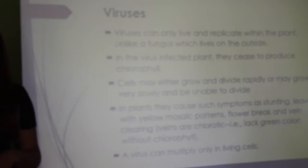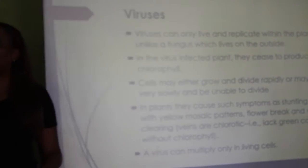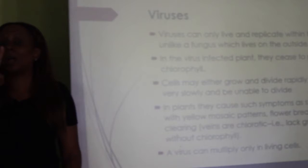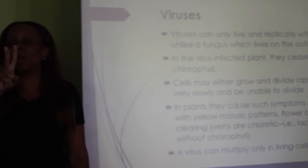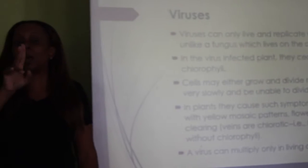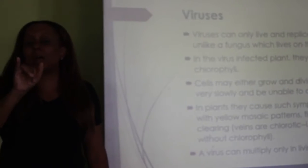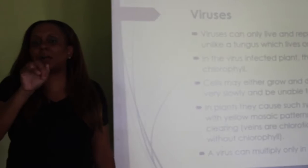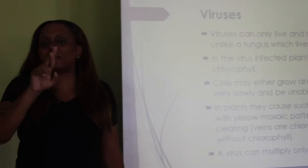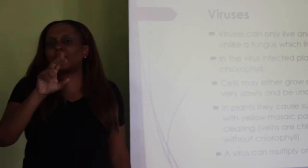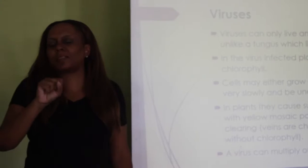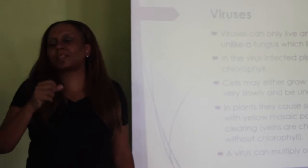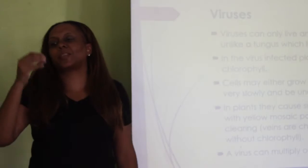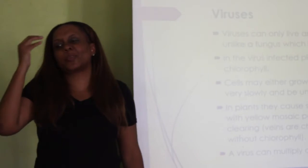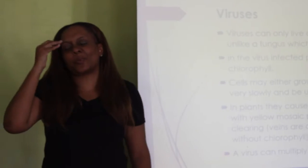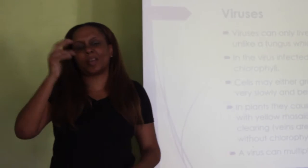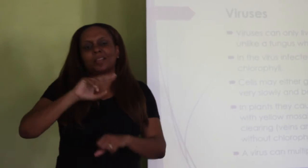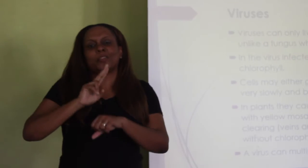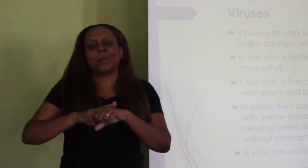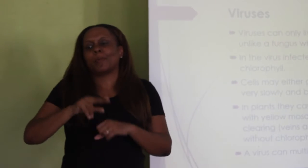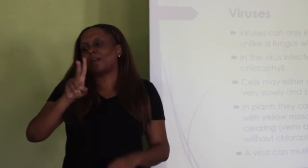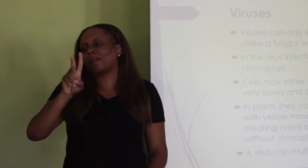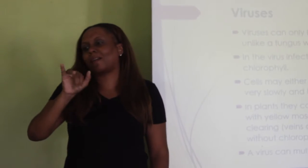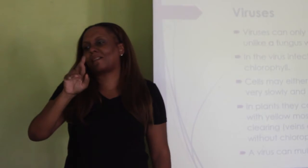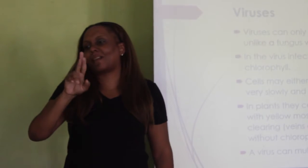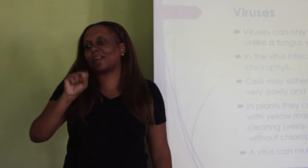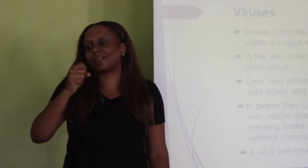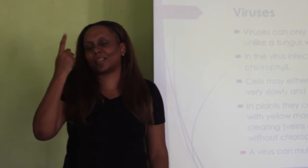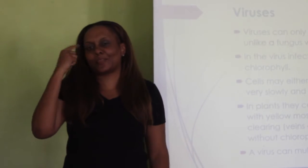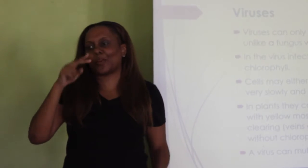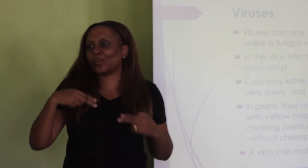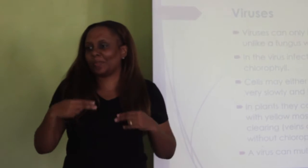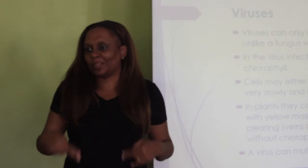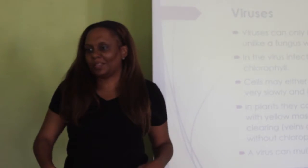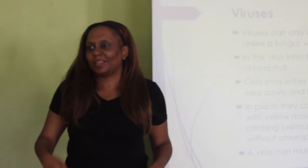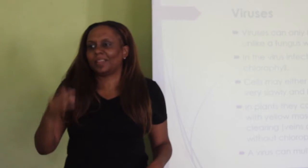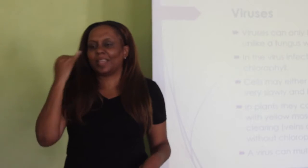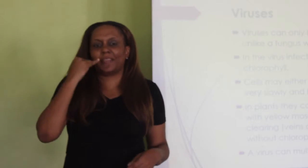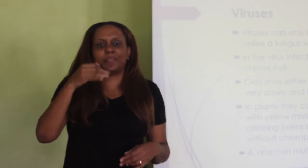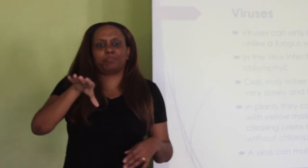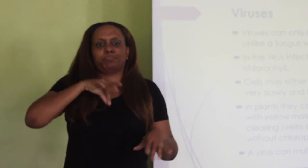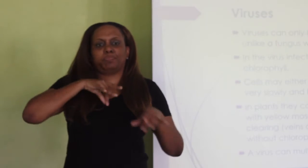leaves are not green as if they're supposed to be green they're not green right they may